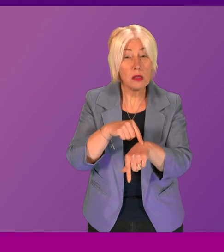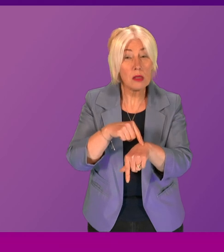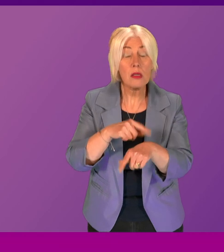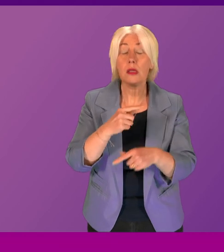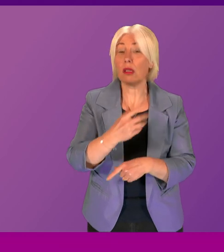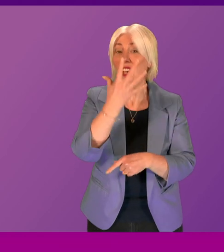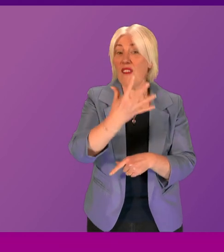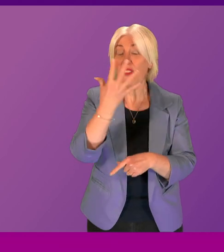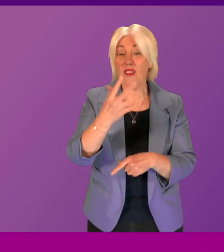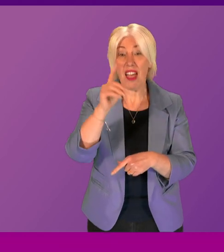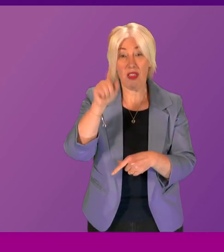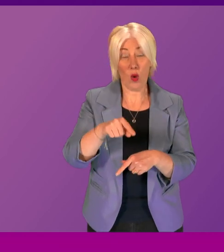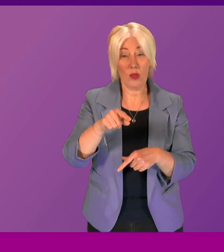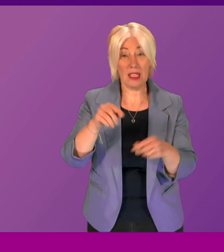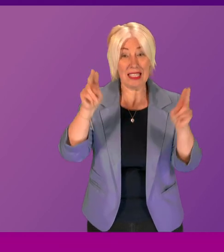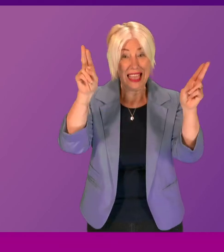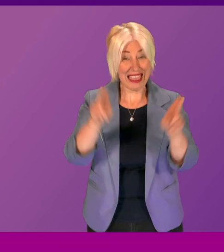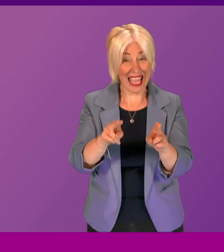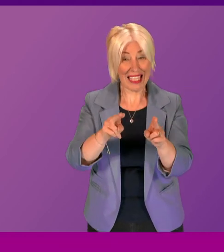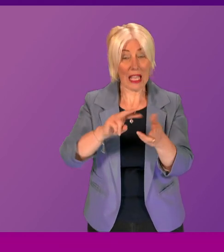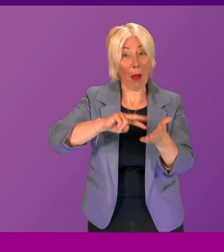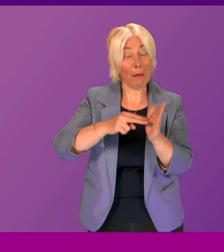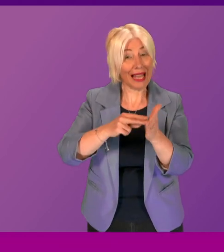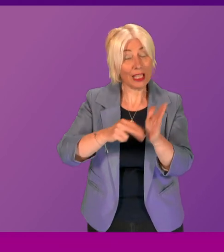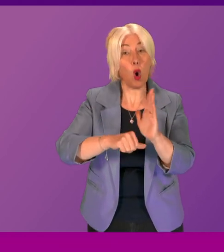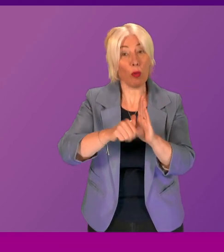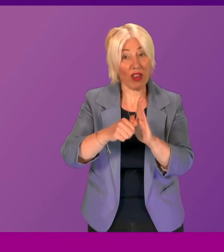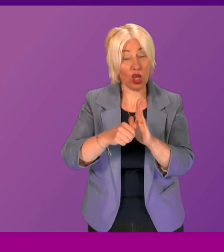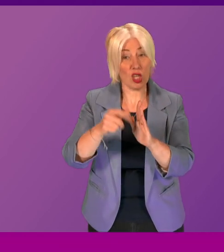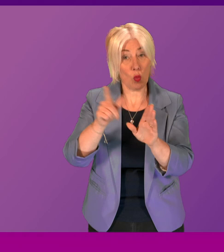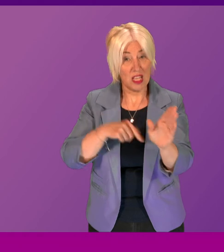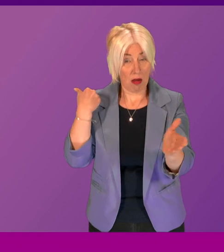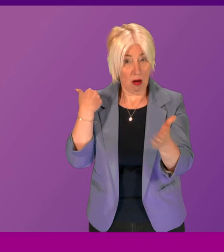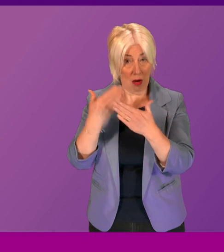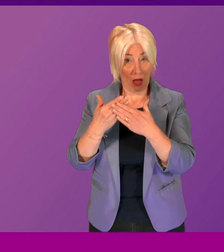There have been 55,000 fewer planned operations in the past year compared to before the pandemic.